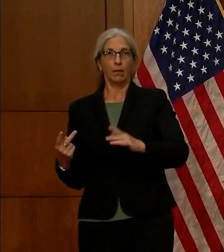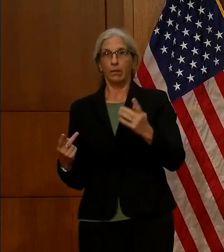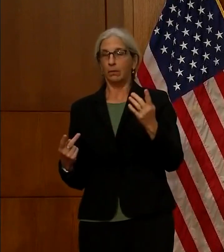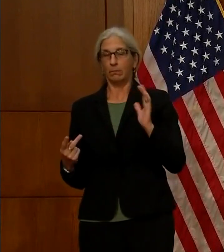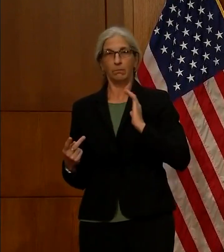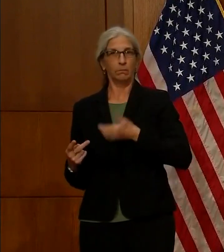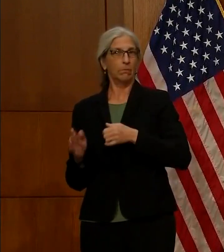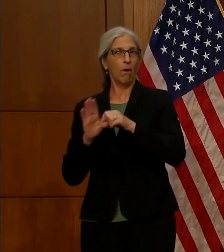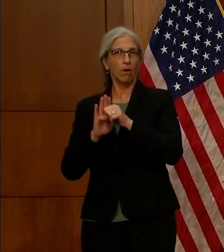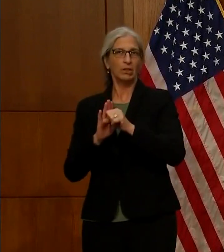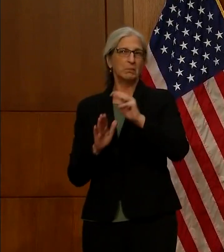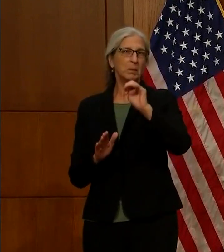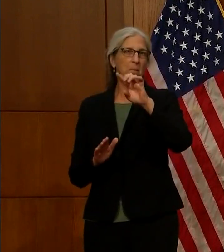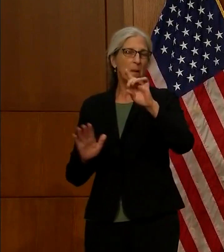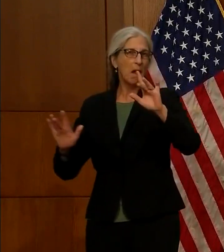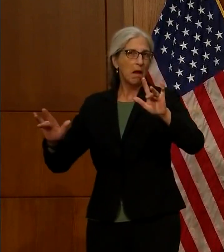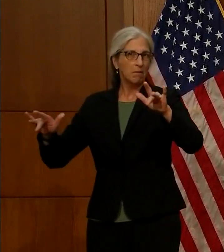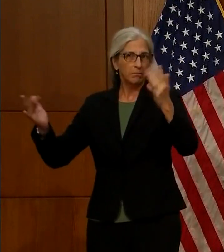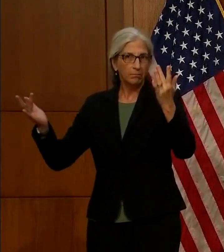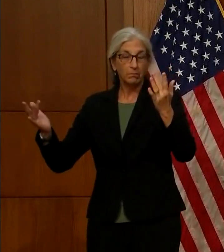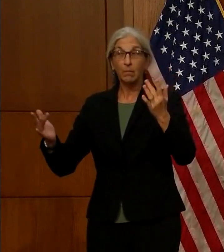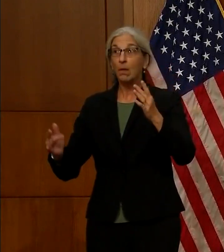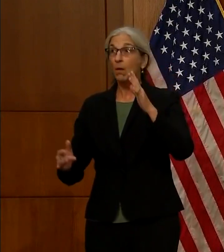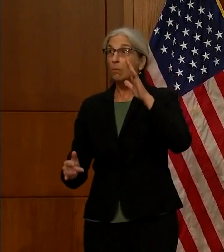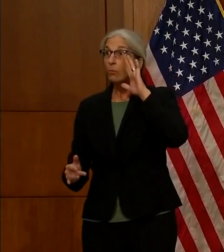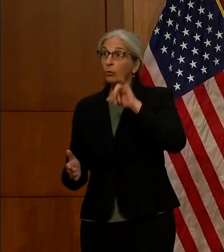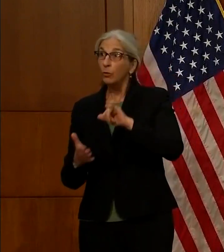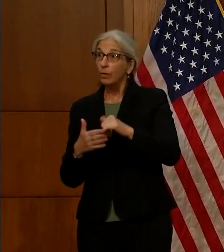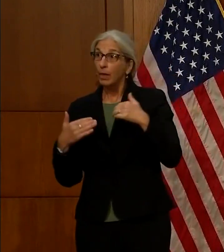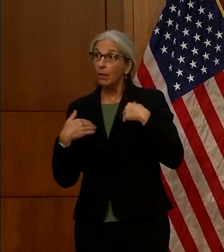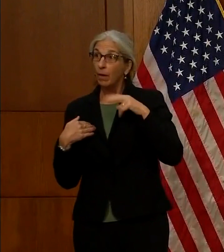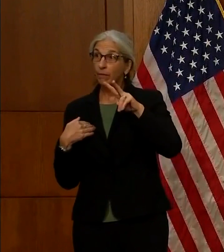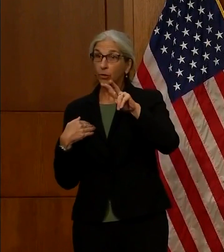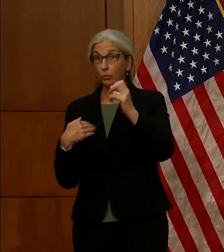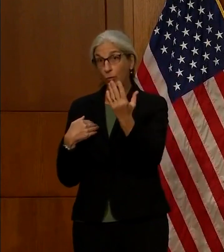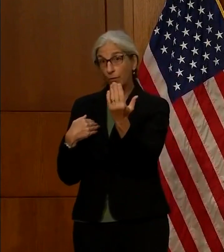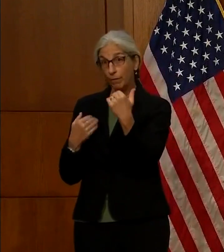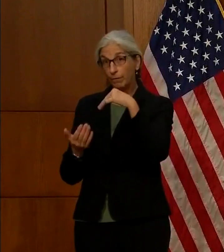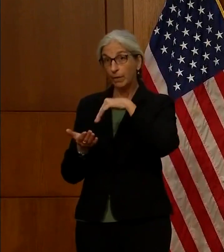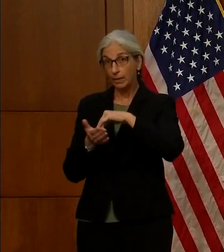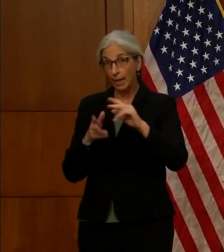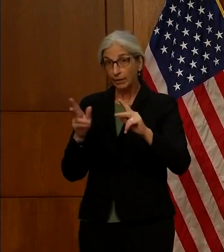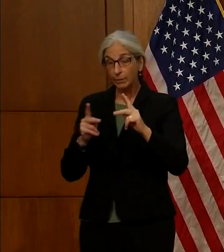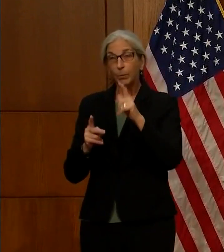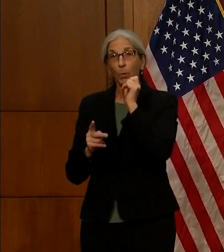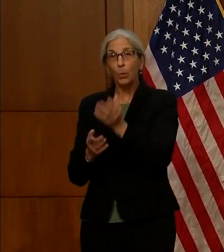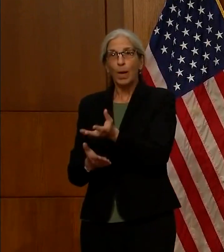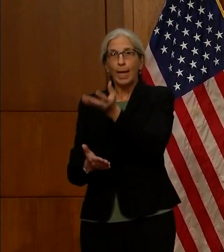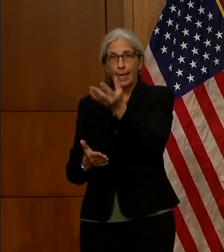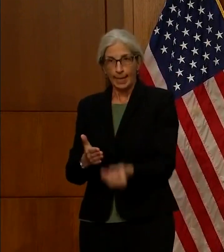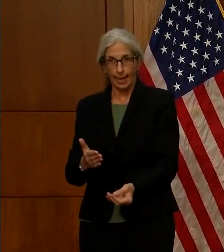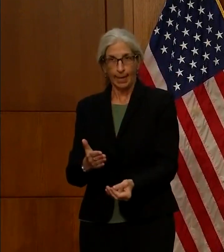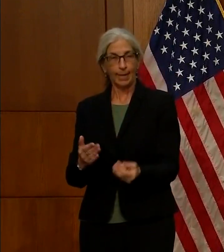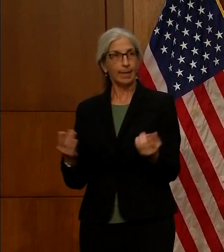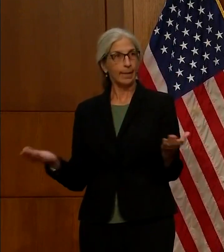HAD MILD SYMPTOMS THERE HAVE BEEN. IN THE BALLPARK OF TWO